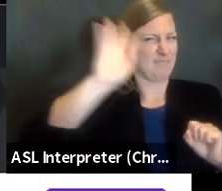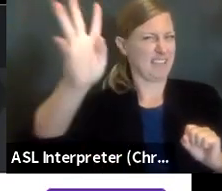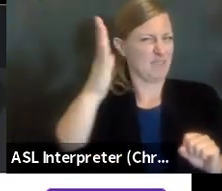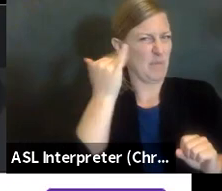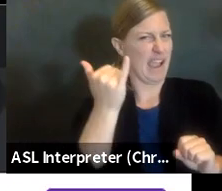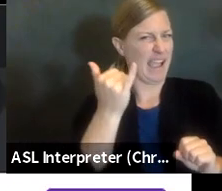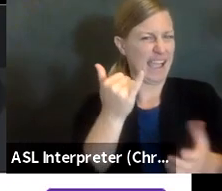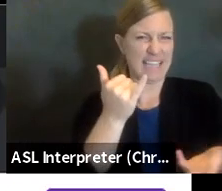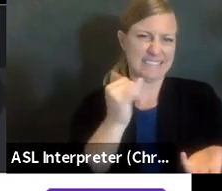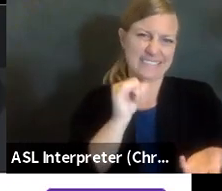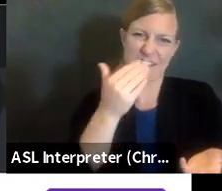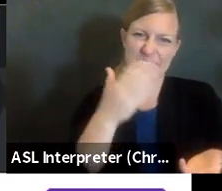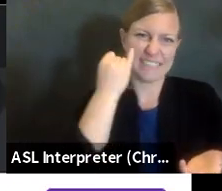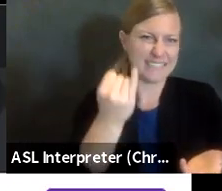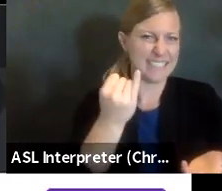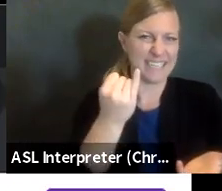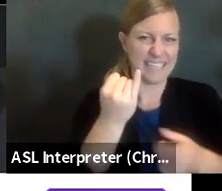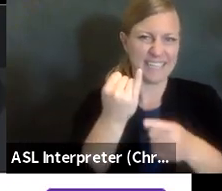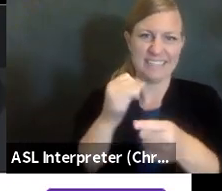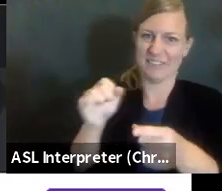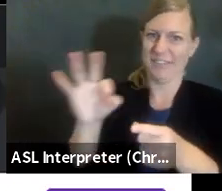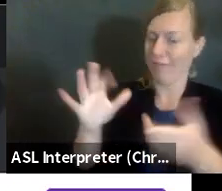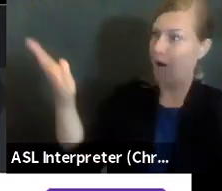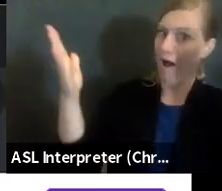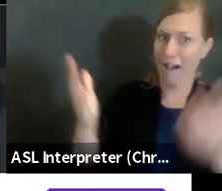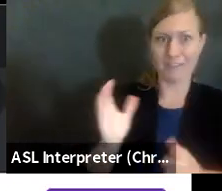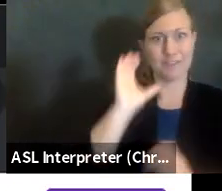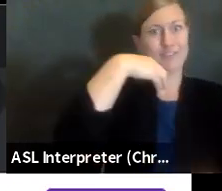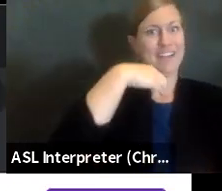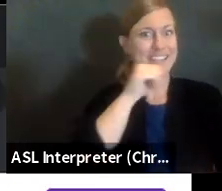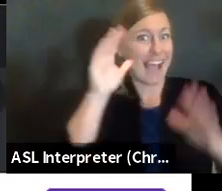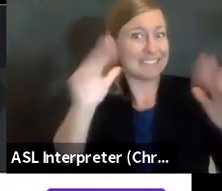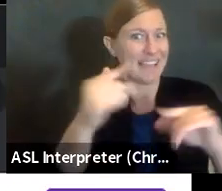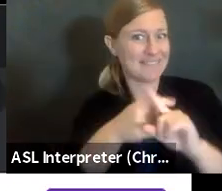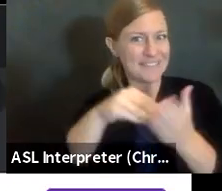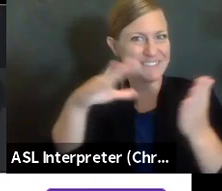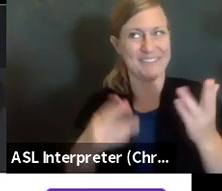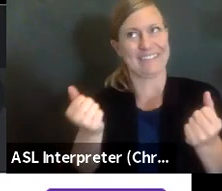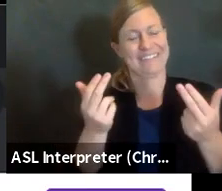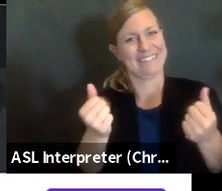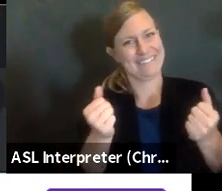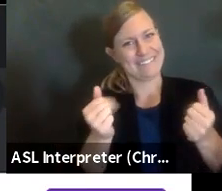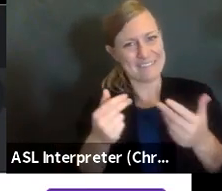ESD 101 - Jeff Crawford: Can't imagine students who do that! ESD 112 - Katherine Livick: I know ESD 112 - Katherine Livick: right? Especially if you have like I said taught middle school for a long time.